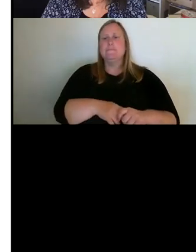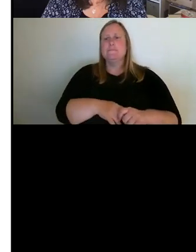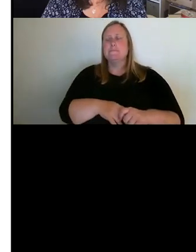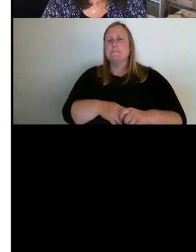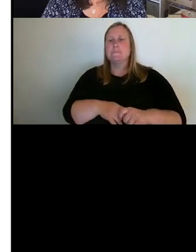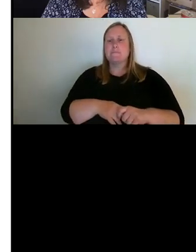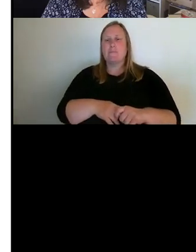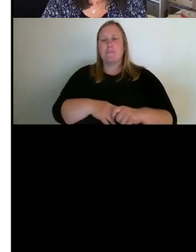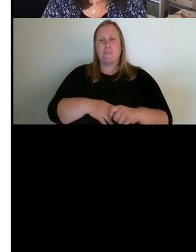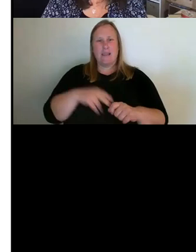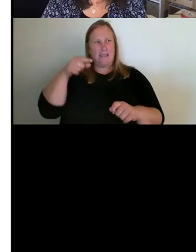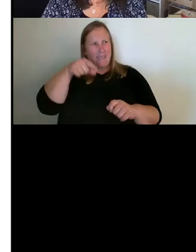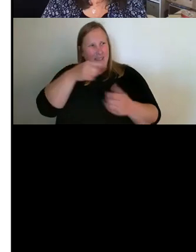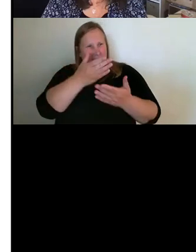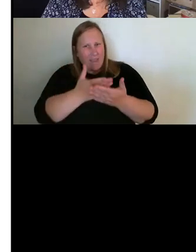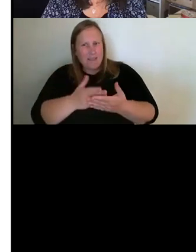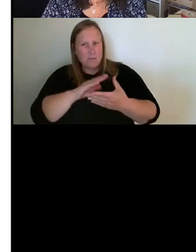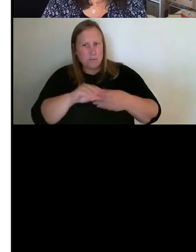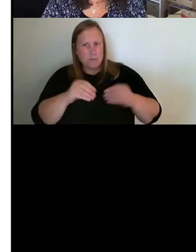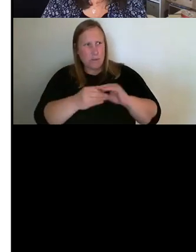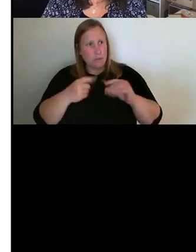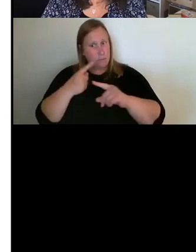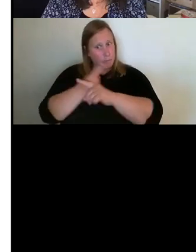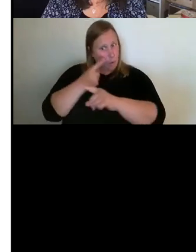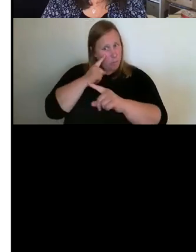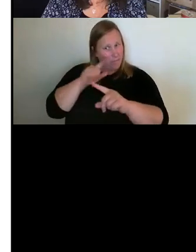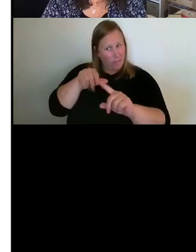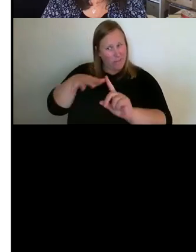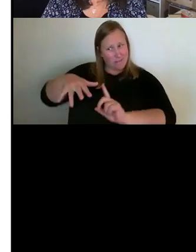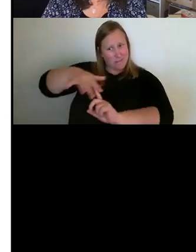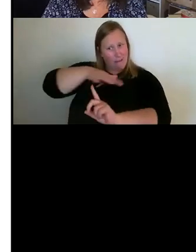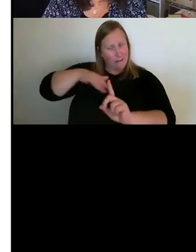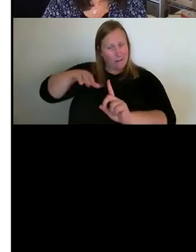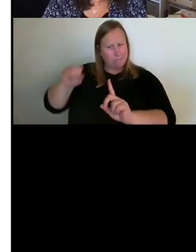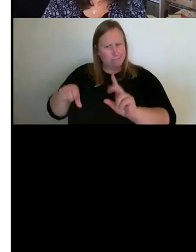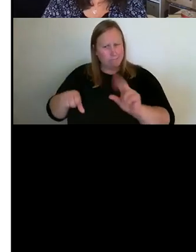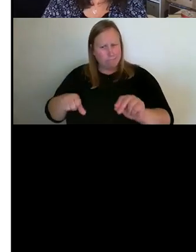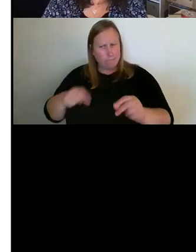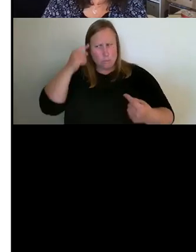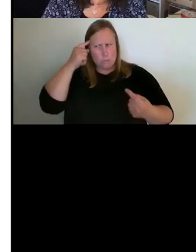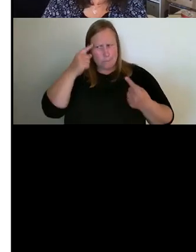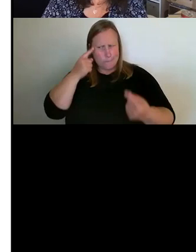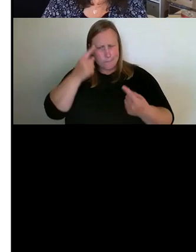story or fact I want to share appropriate for this setting, right? Because maybe everybody is going to end up sharing